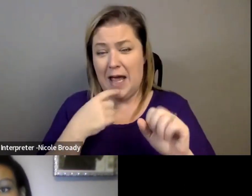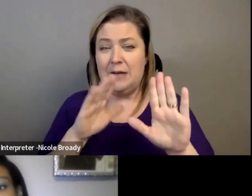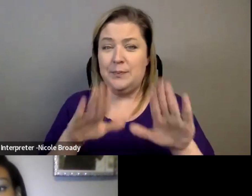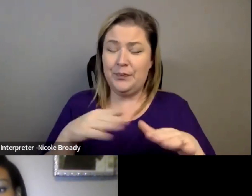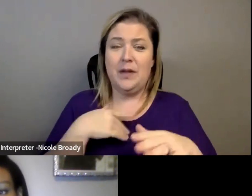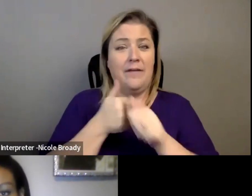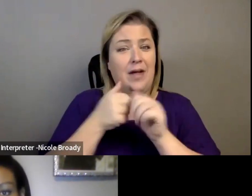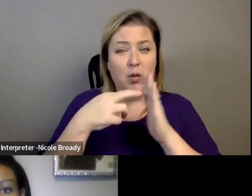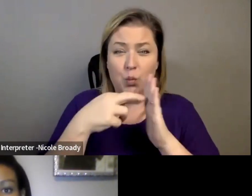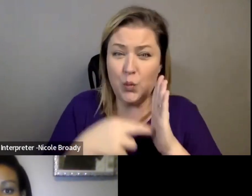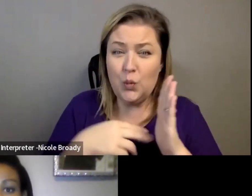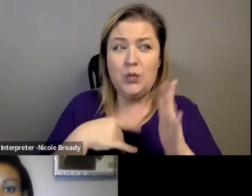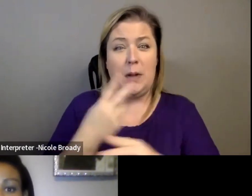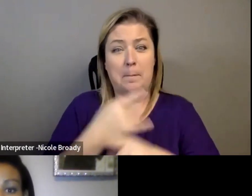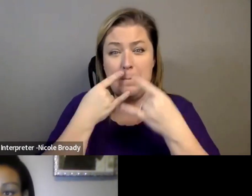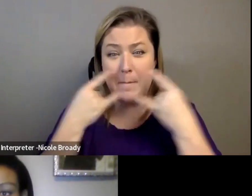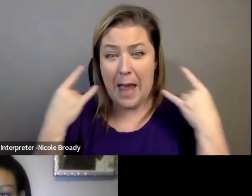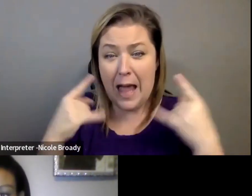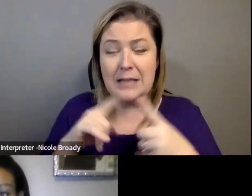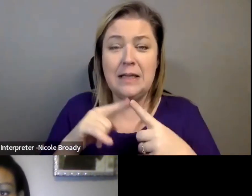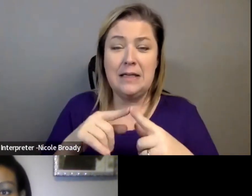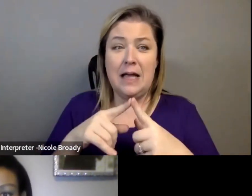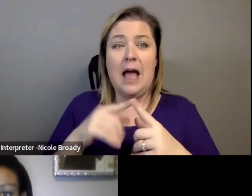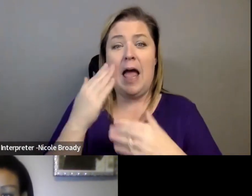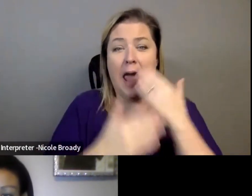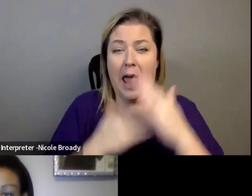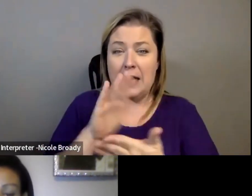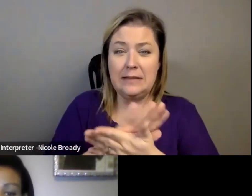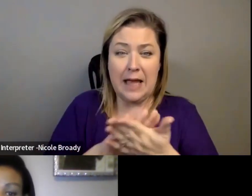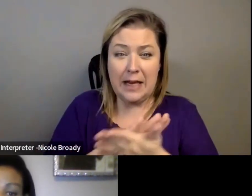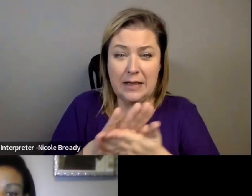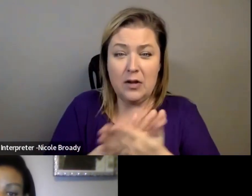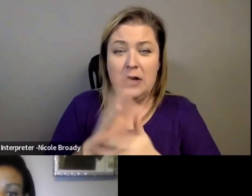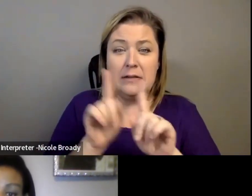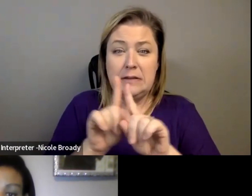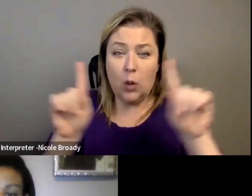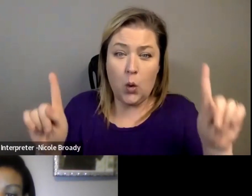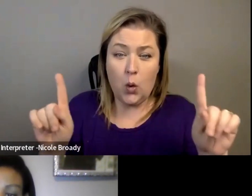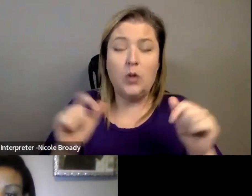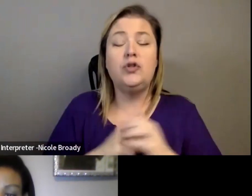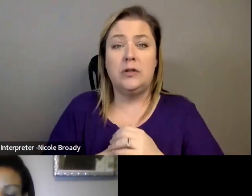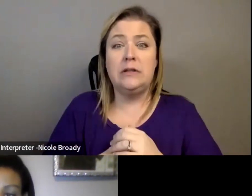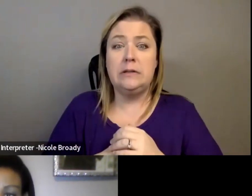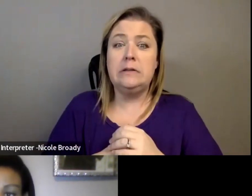guidelines where your max, use your hand sanitizer, keep your distance. So um, that was one of